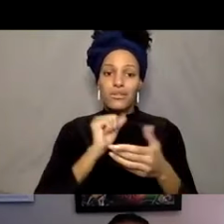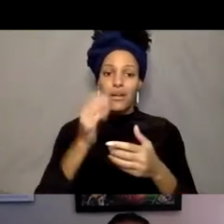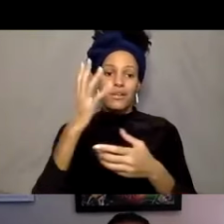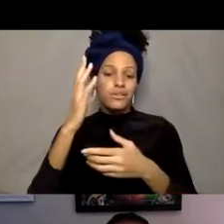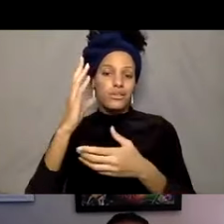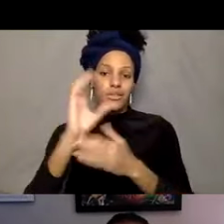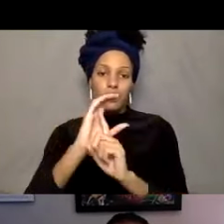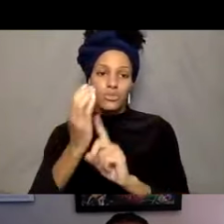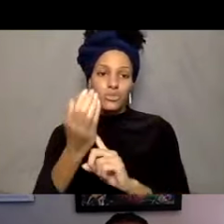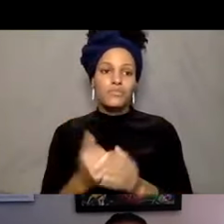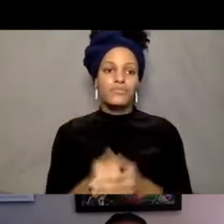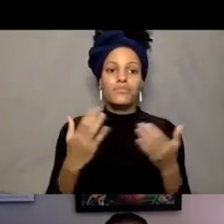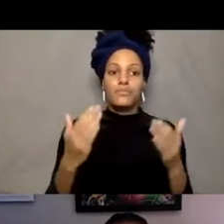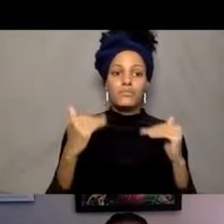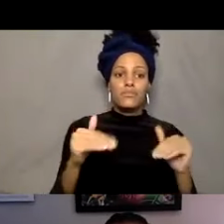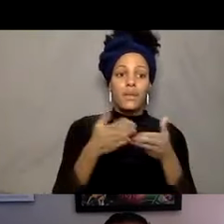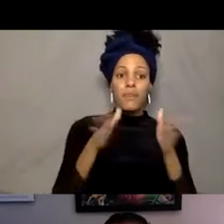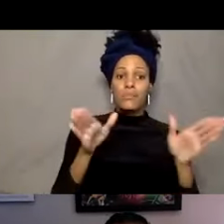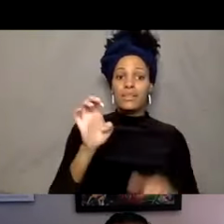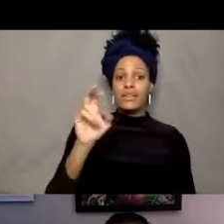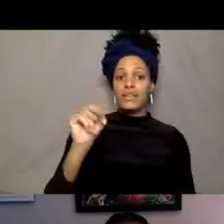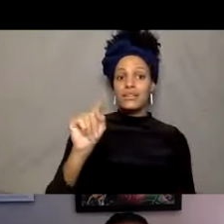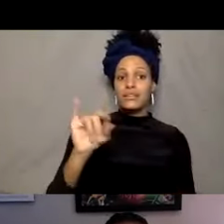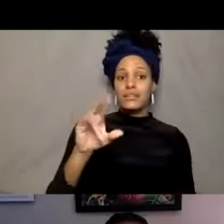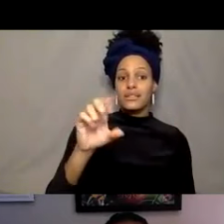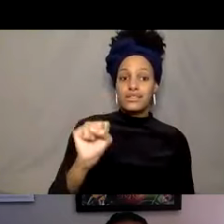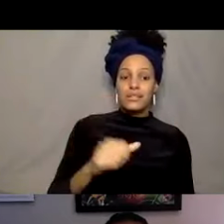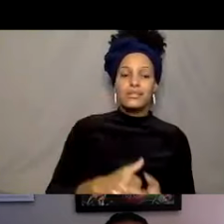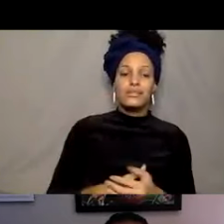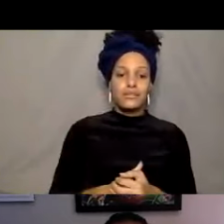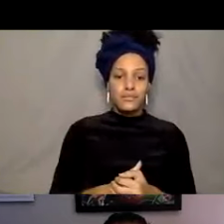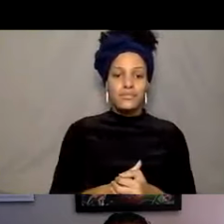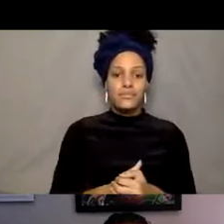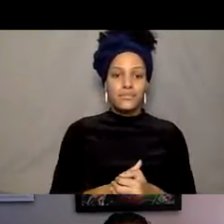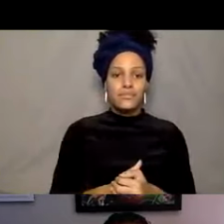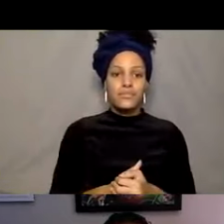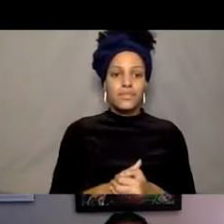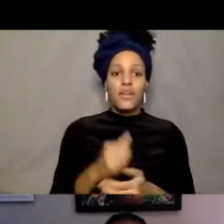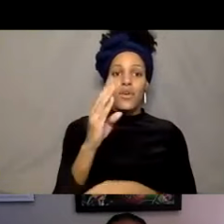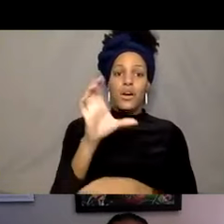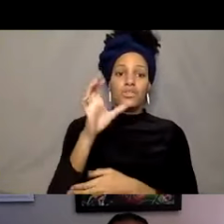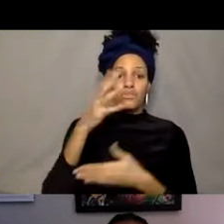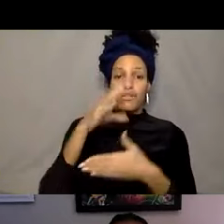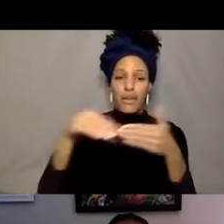local or tribal government with annual arts expenses of $400,000 or less. Again, the public entity